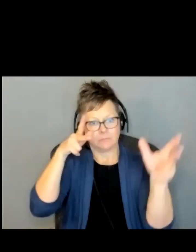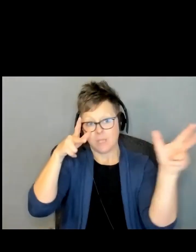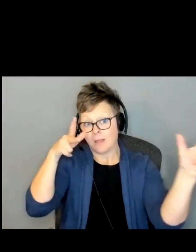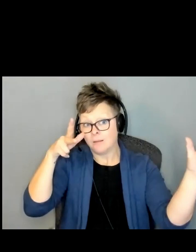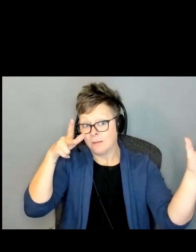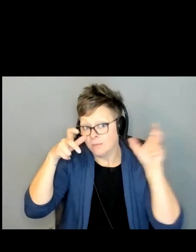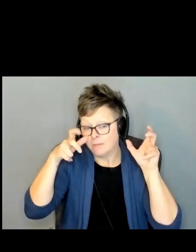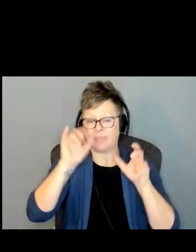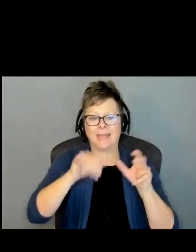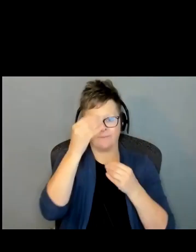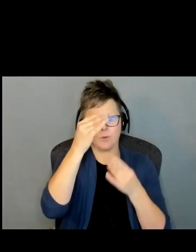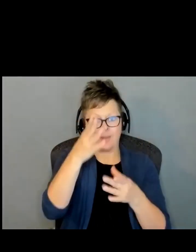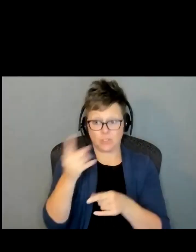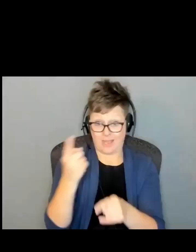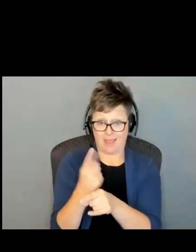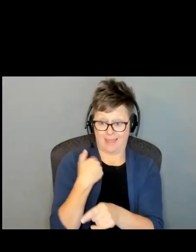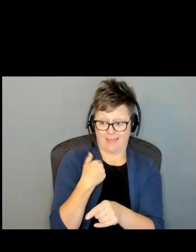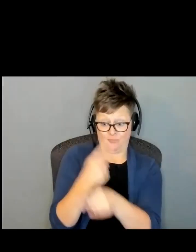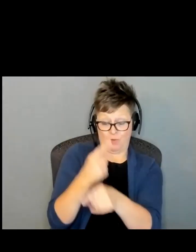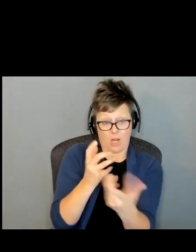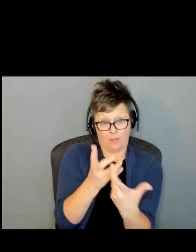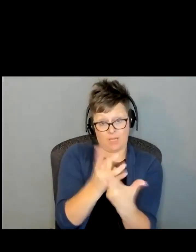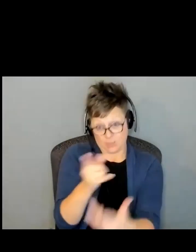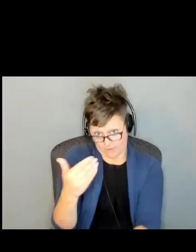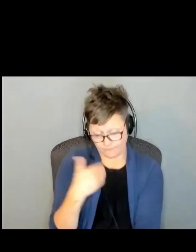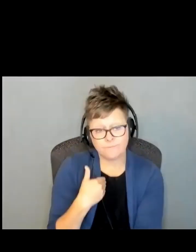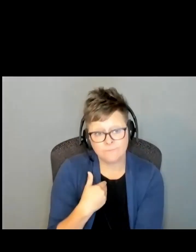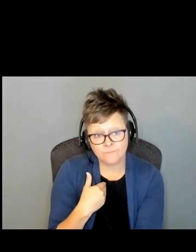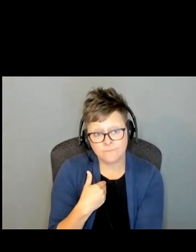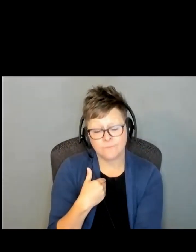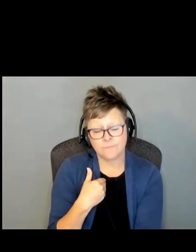of making sure that when the information is going back, is being communicated, it’s